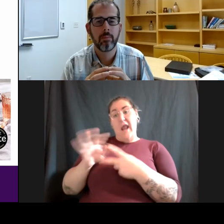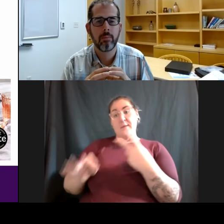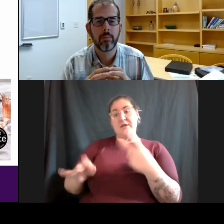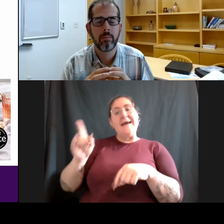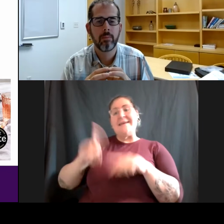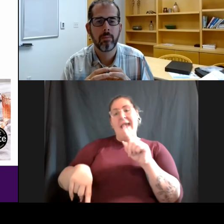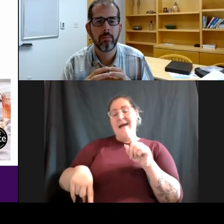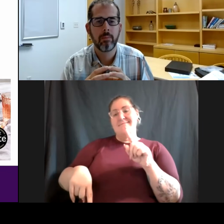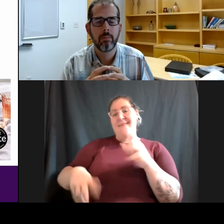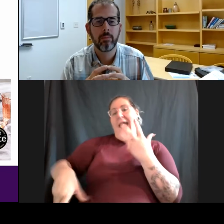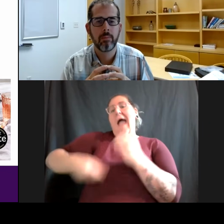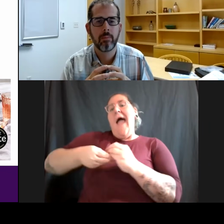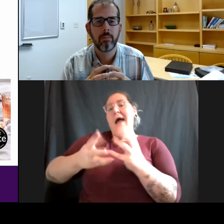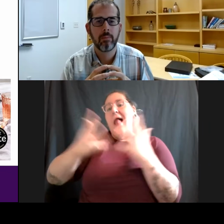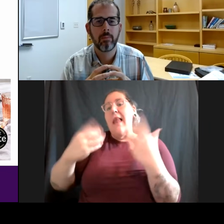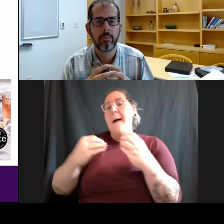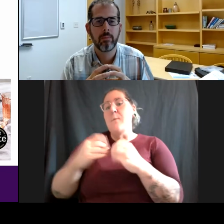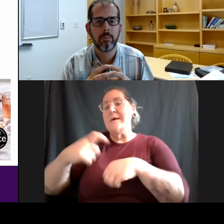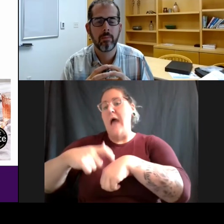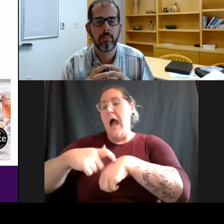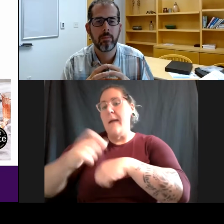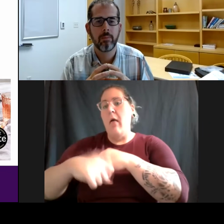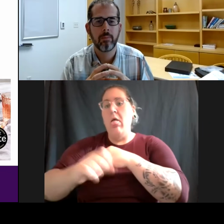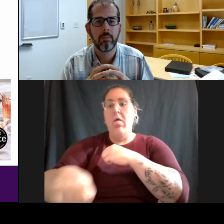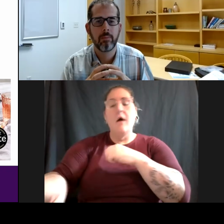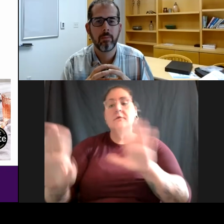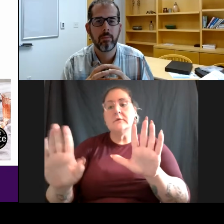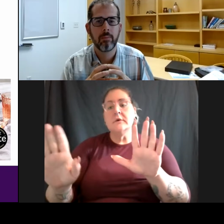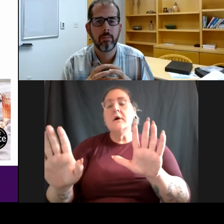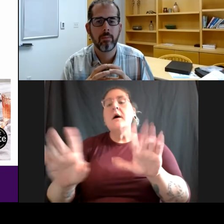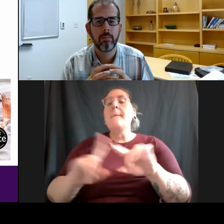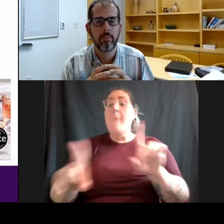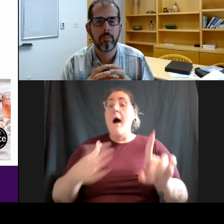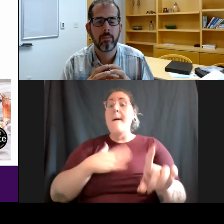needs to go into that, but my strong feeling is that you should provide an alternative.